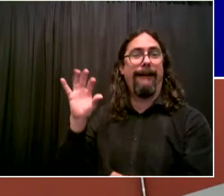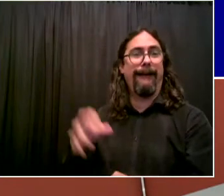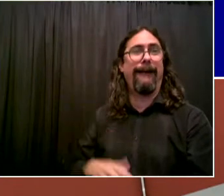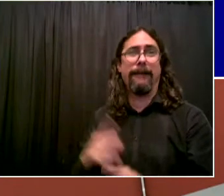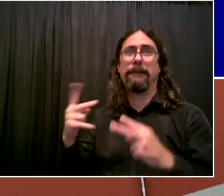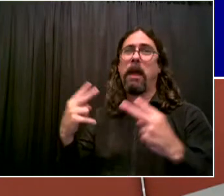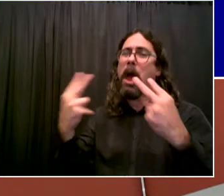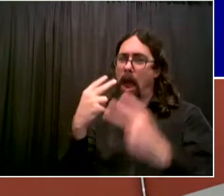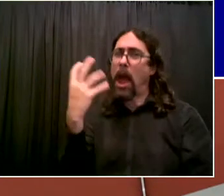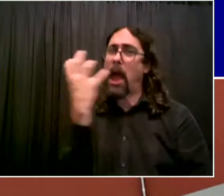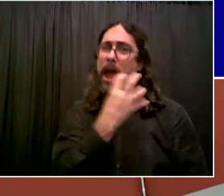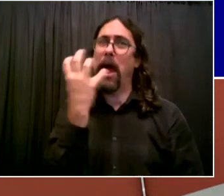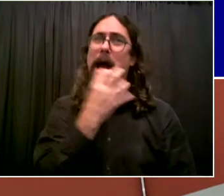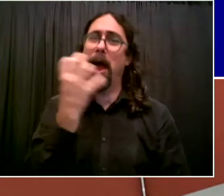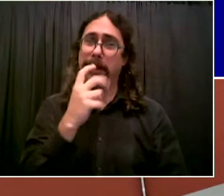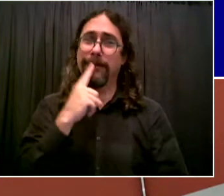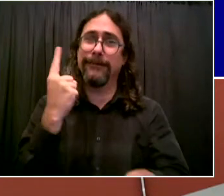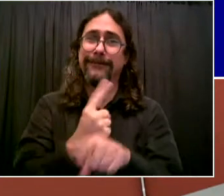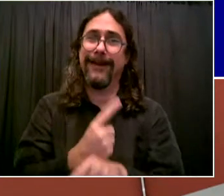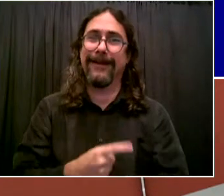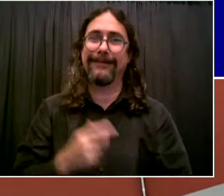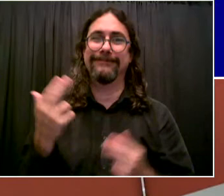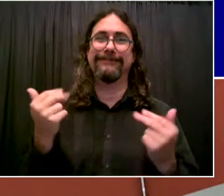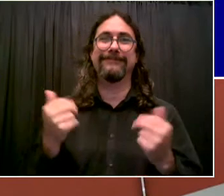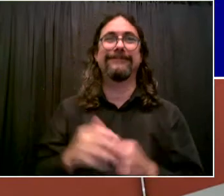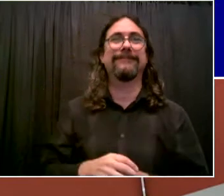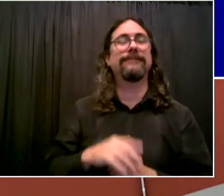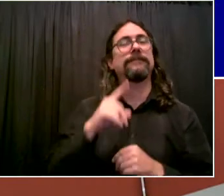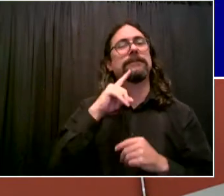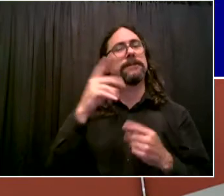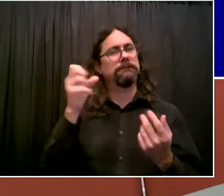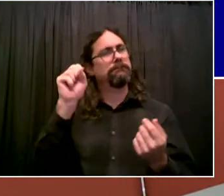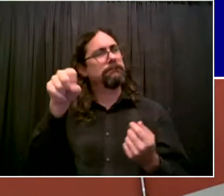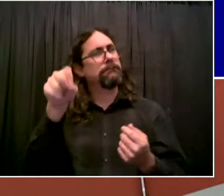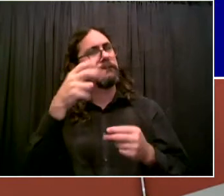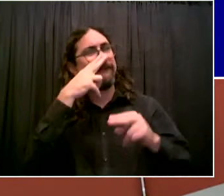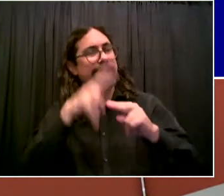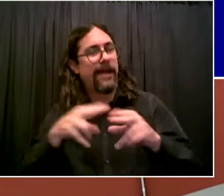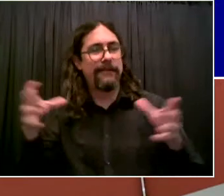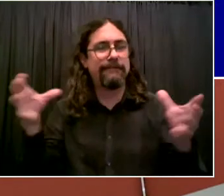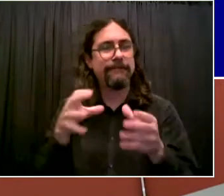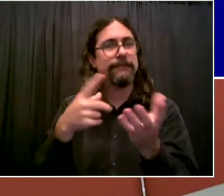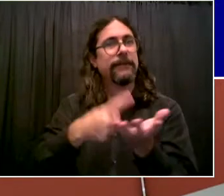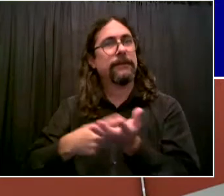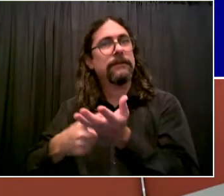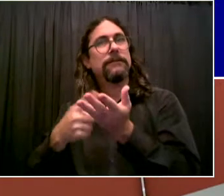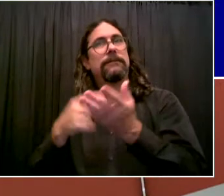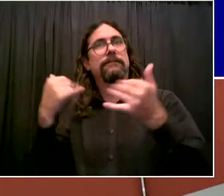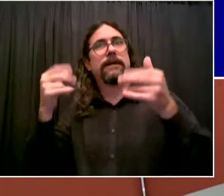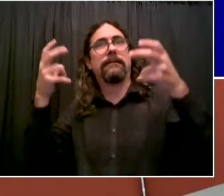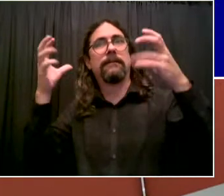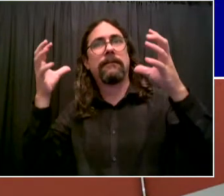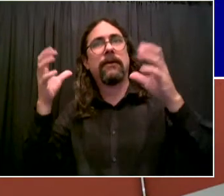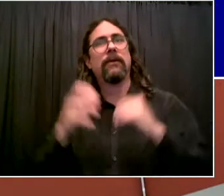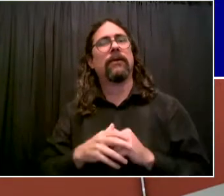FEW TO ROPVE IT BUT THESE ARE ROLE MODELS. PEACE IN OUR